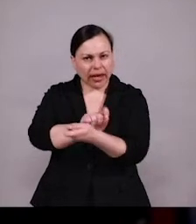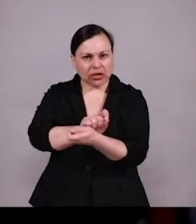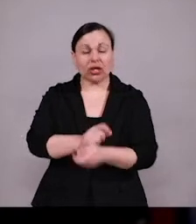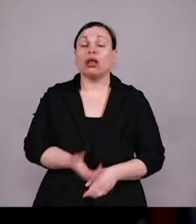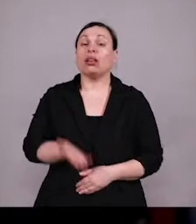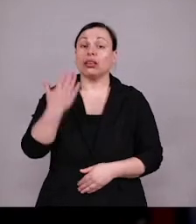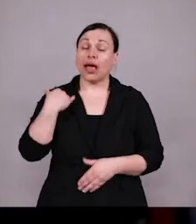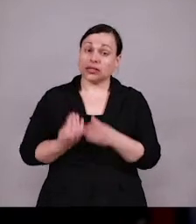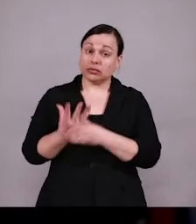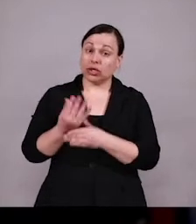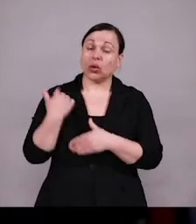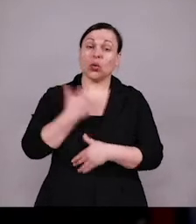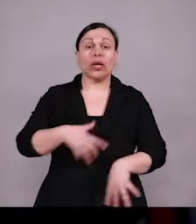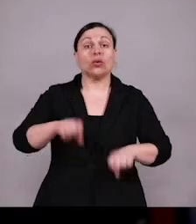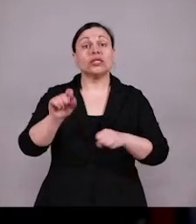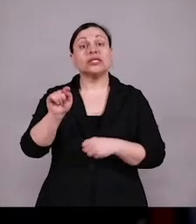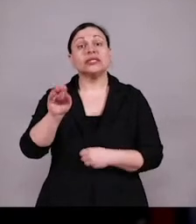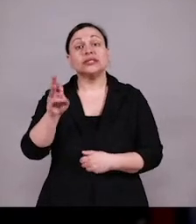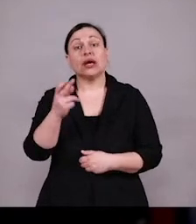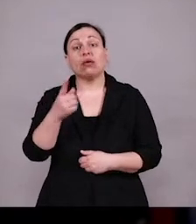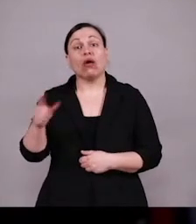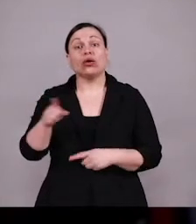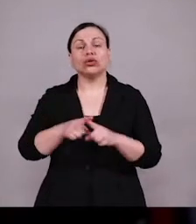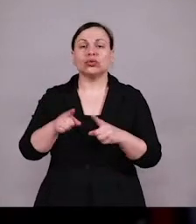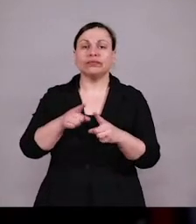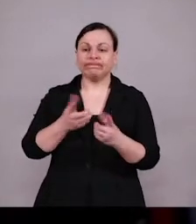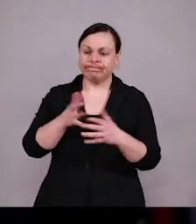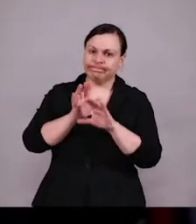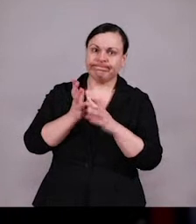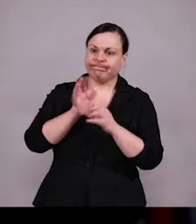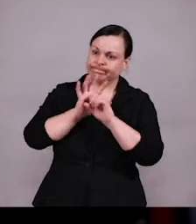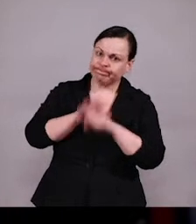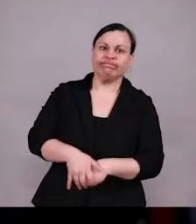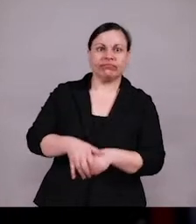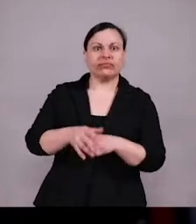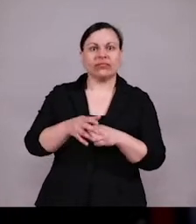Last spring we hosted a town hall on combating anti-blackness at UNM,